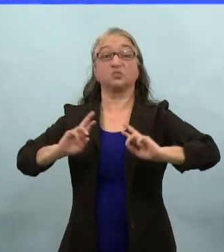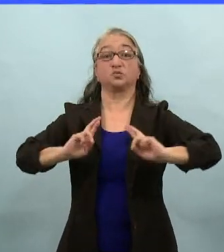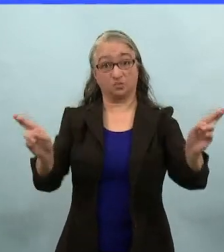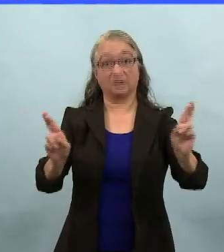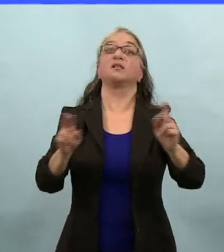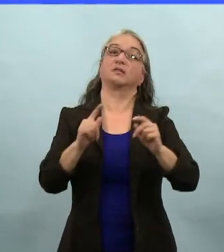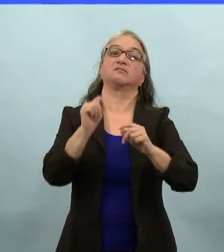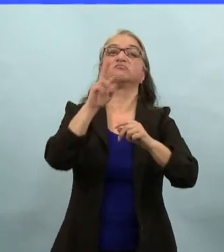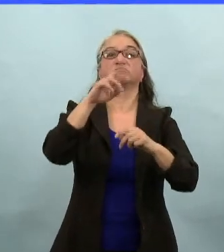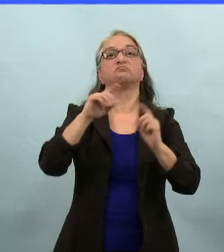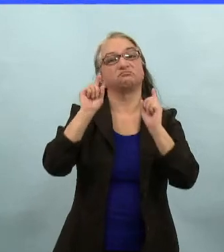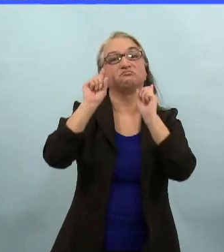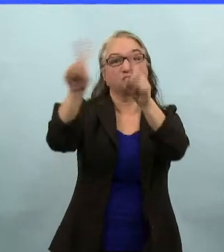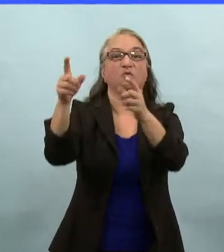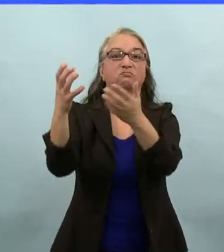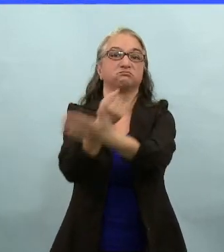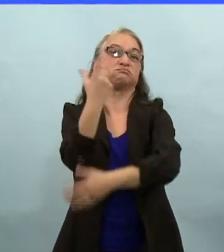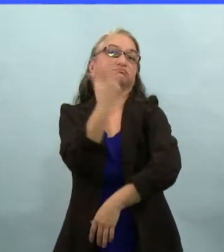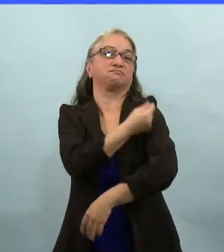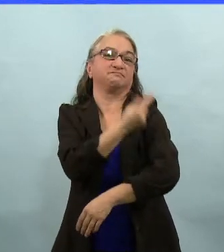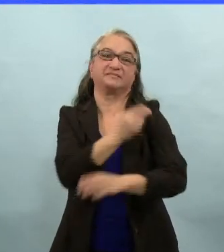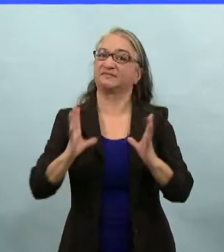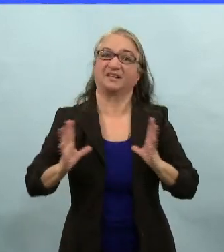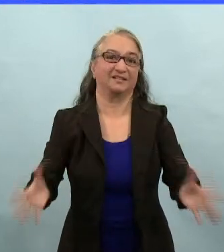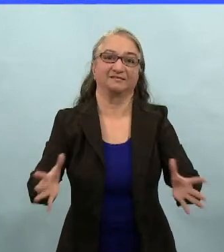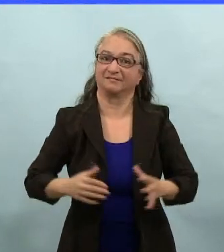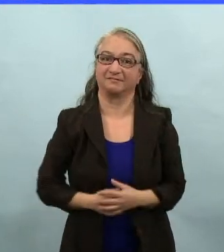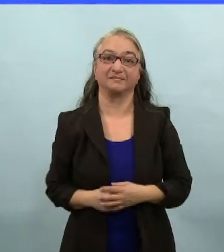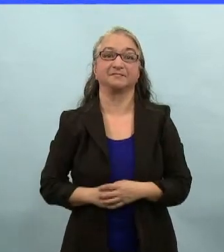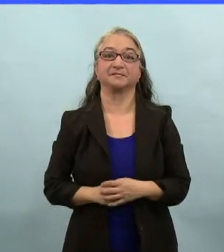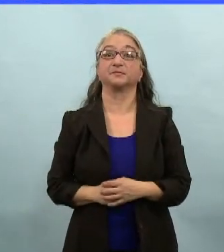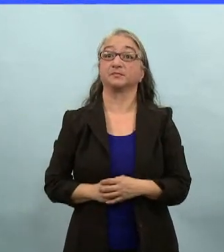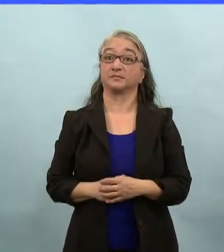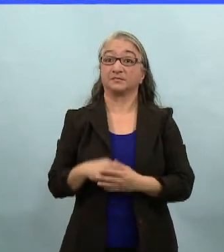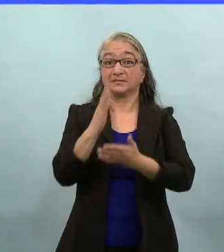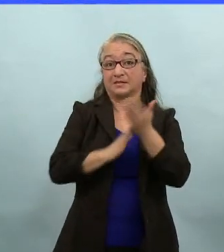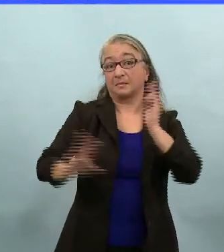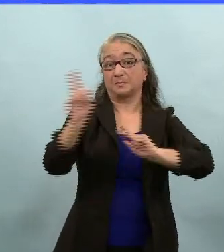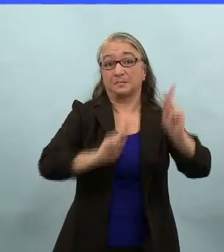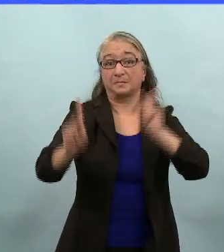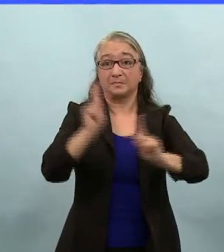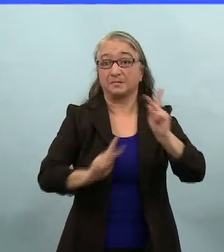i've heard from some people who are worried uh about the advice to take moderna regardless of